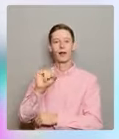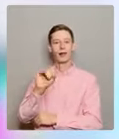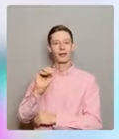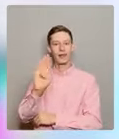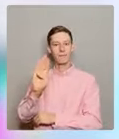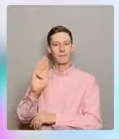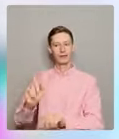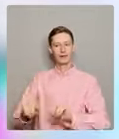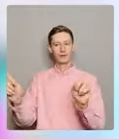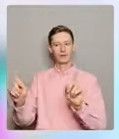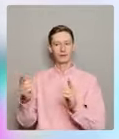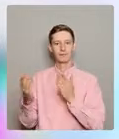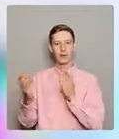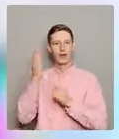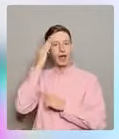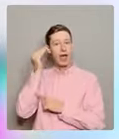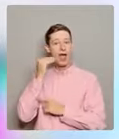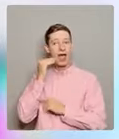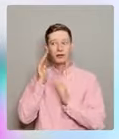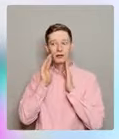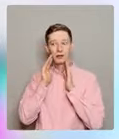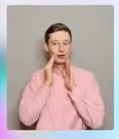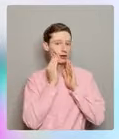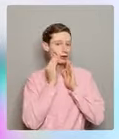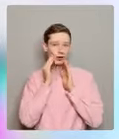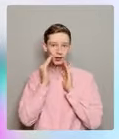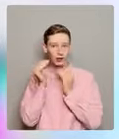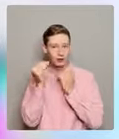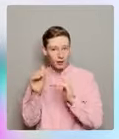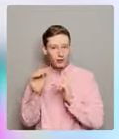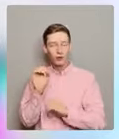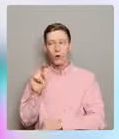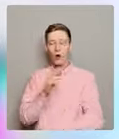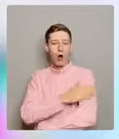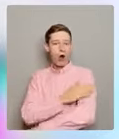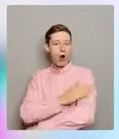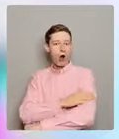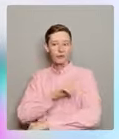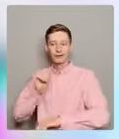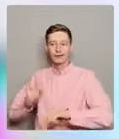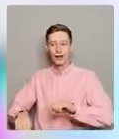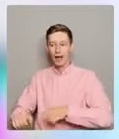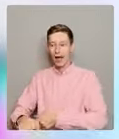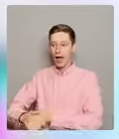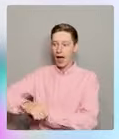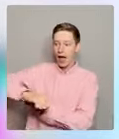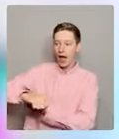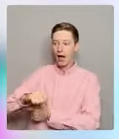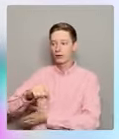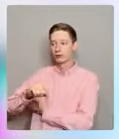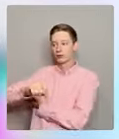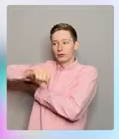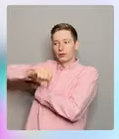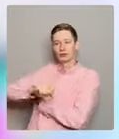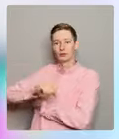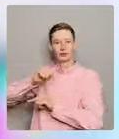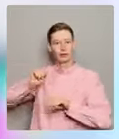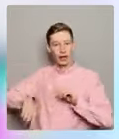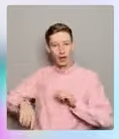That could range from the inability to turn their head past a certain angle, you know, or move their arms outward or above a certain height,